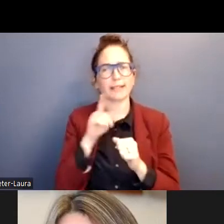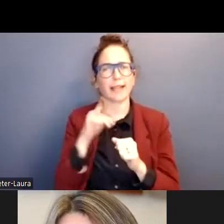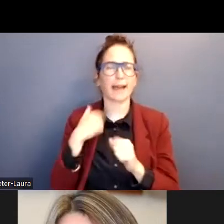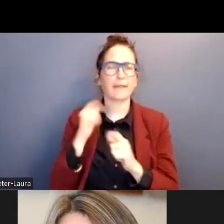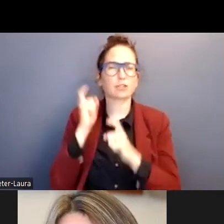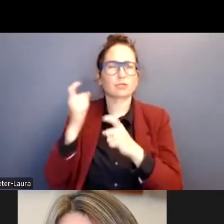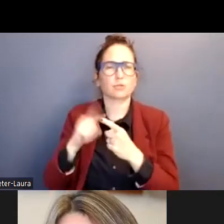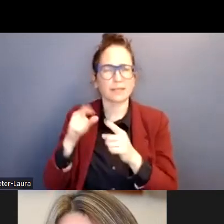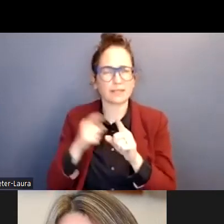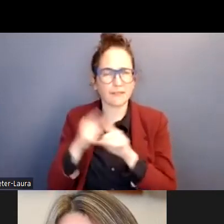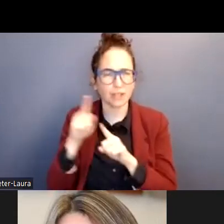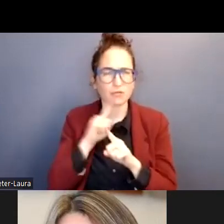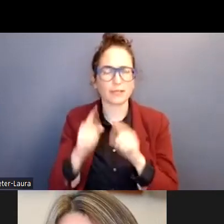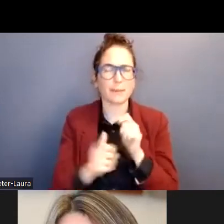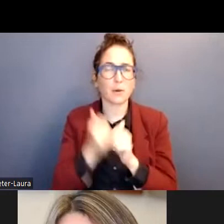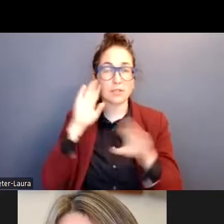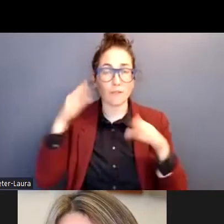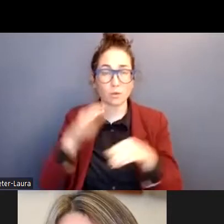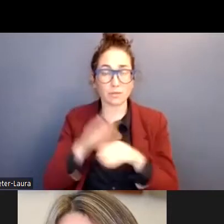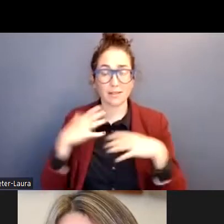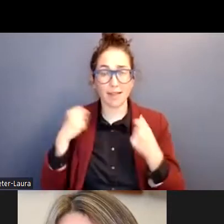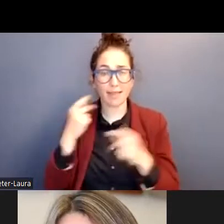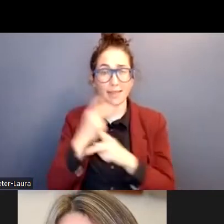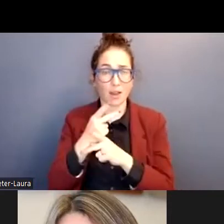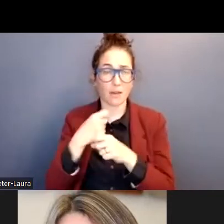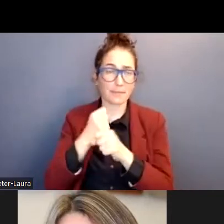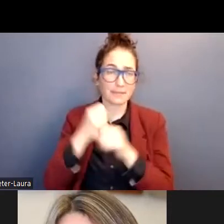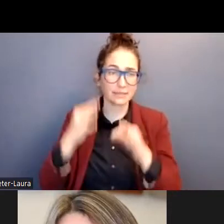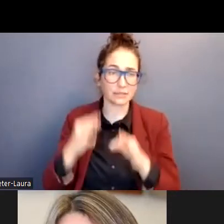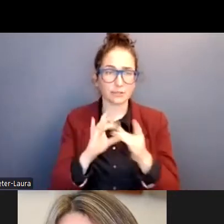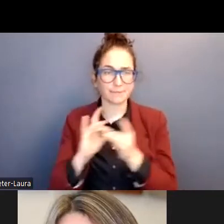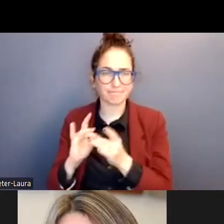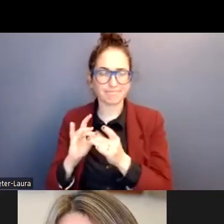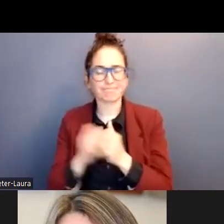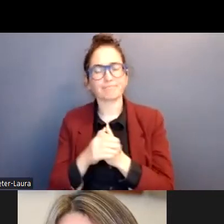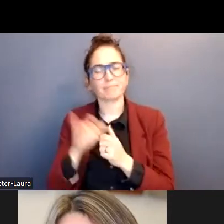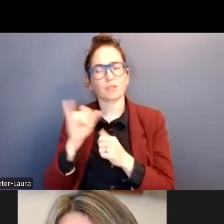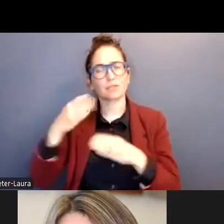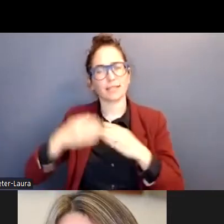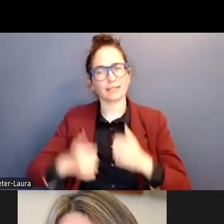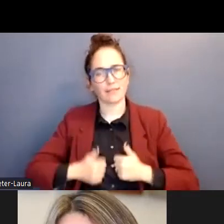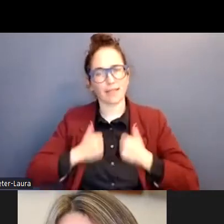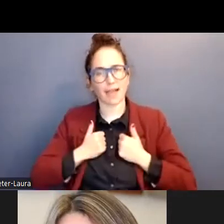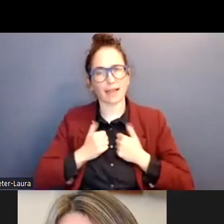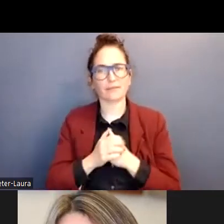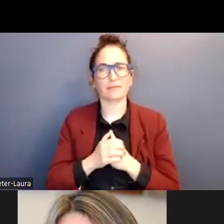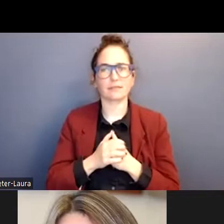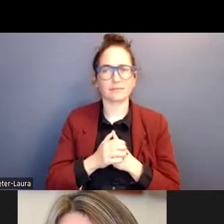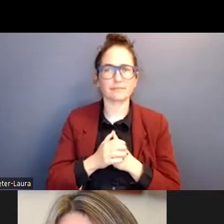focused largely on healthcare decision making, and end of life. And this is again, through